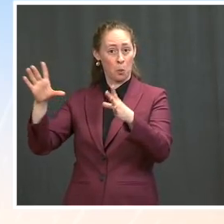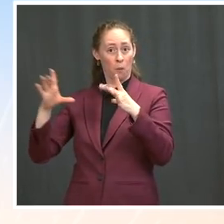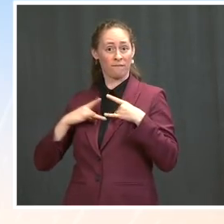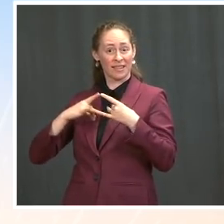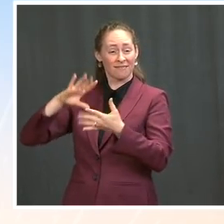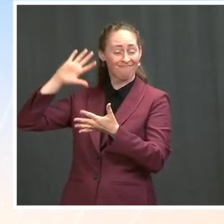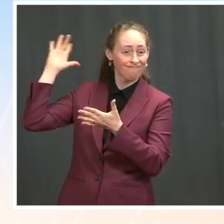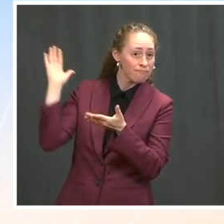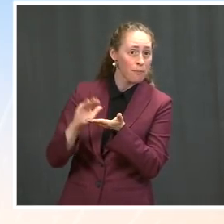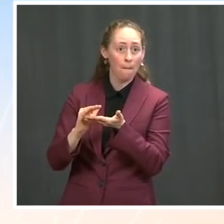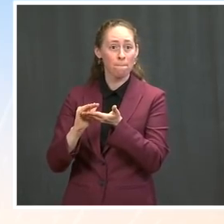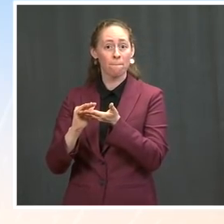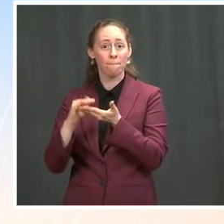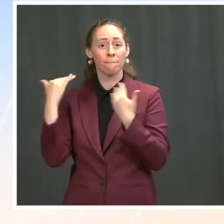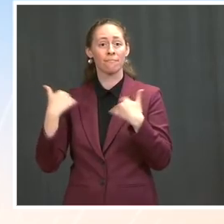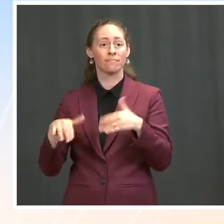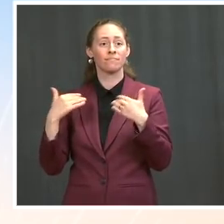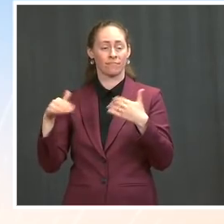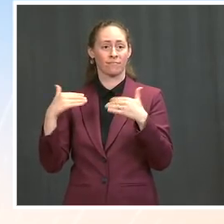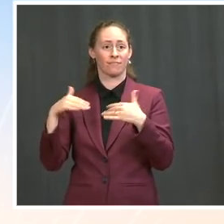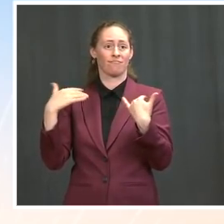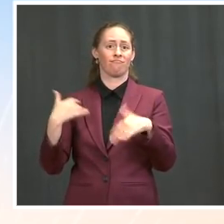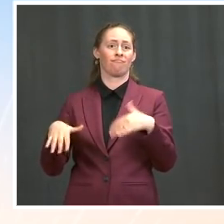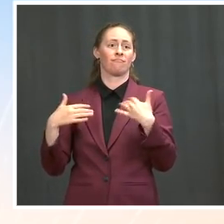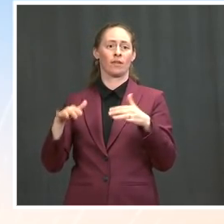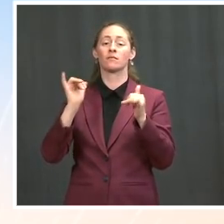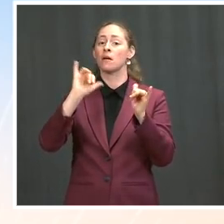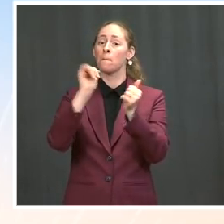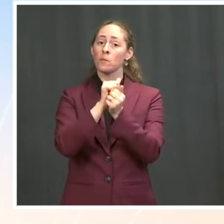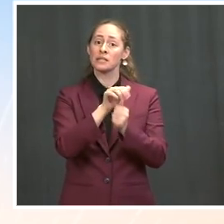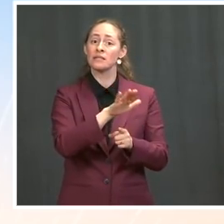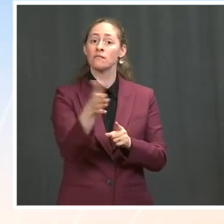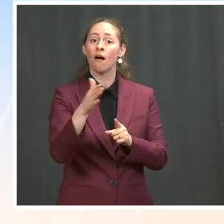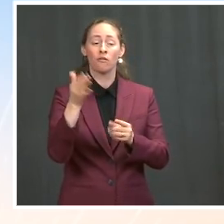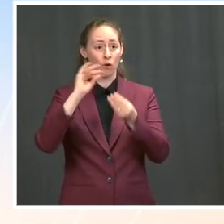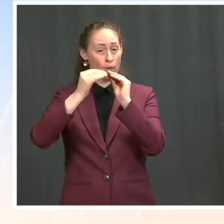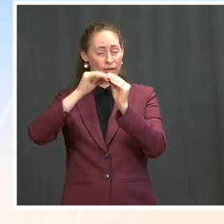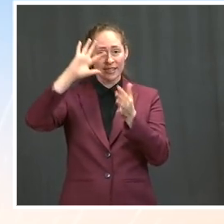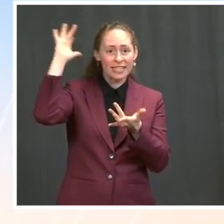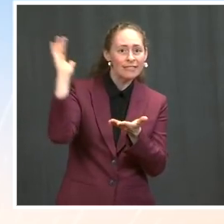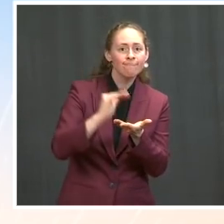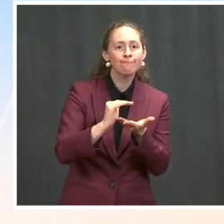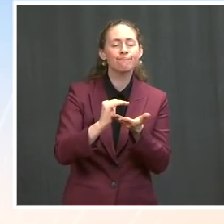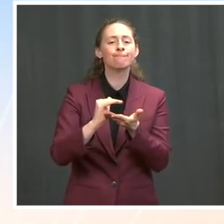That's significant progress. We set this bold, ambitious goal because we wanted to continue to make progress.